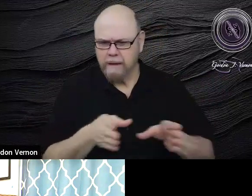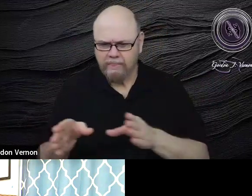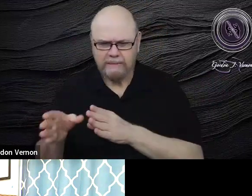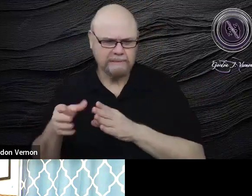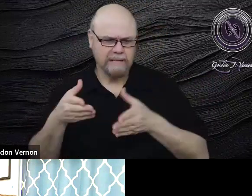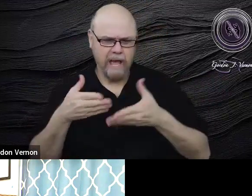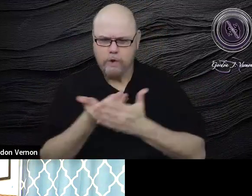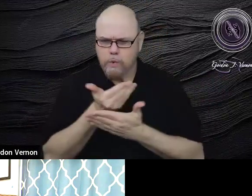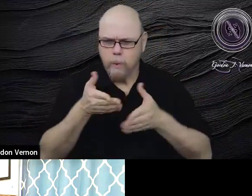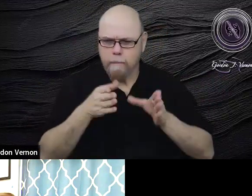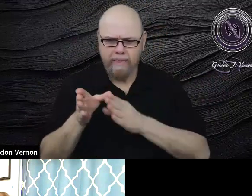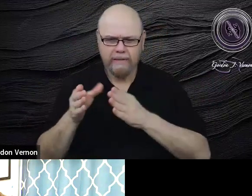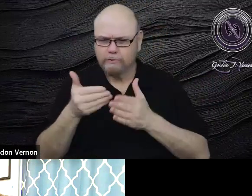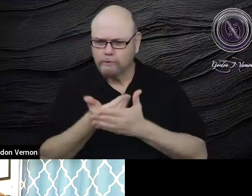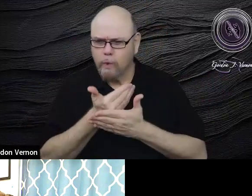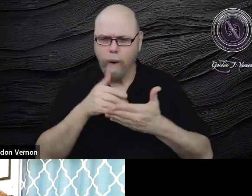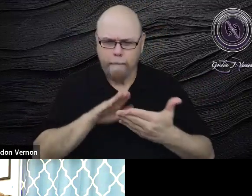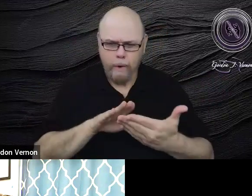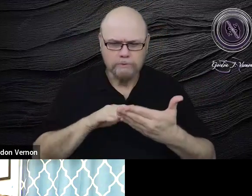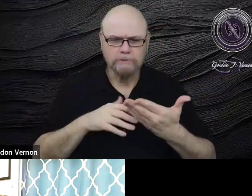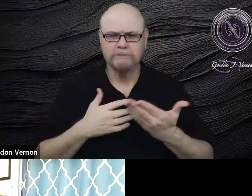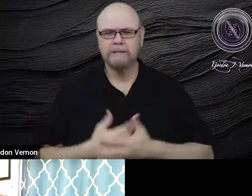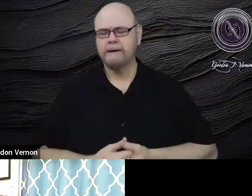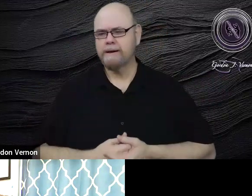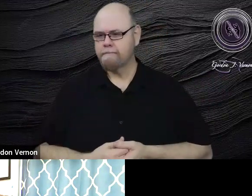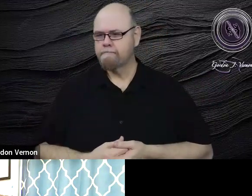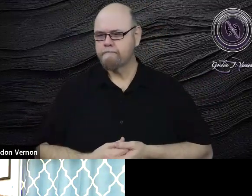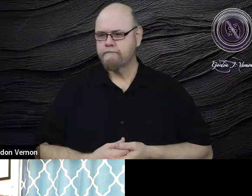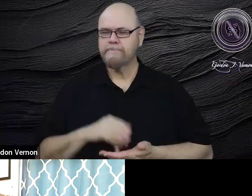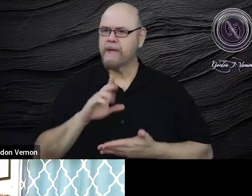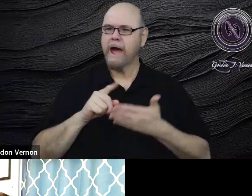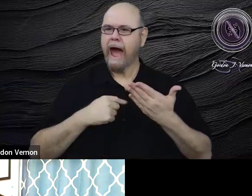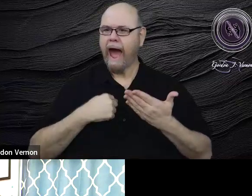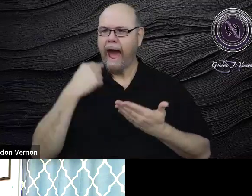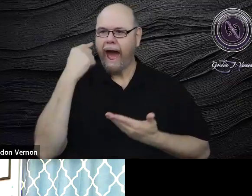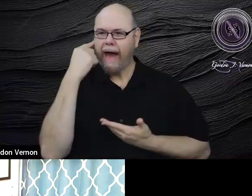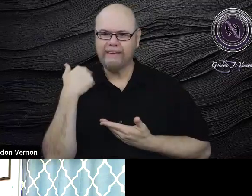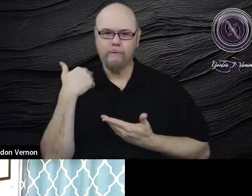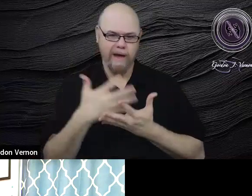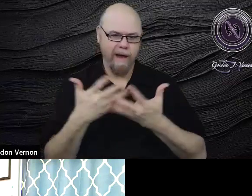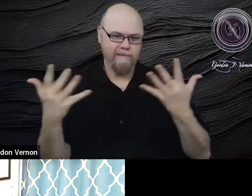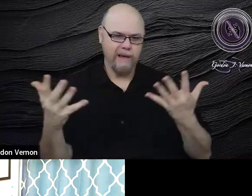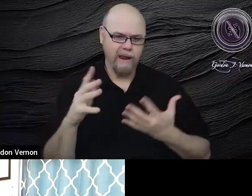So that's something that is very well-known. And audiological research is that when we use speech